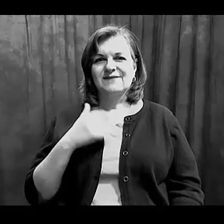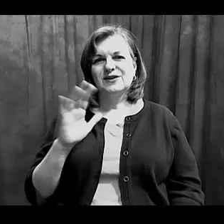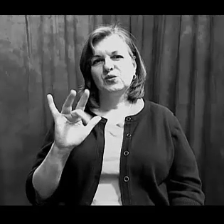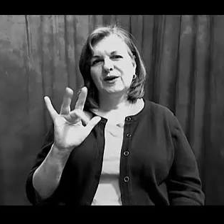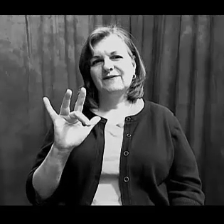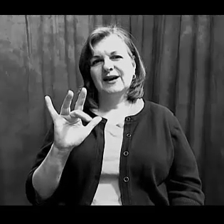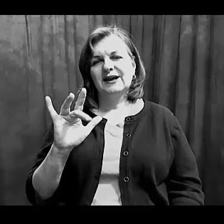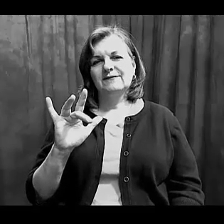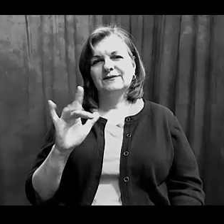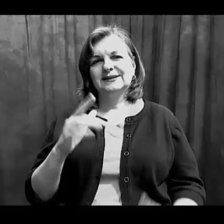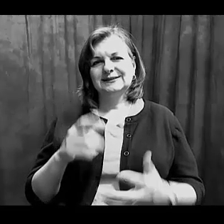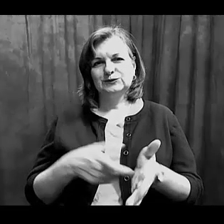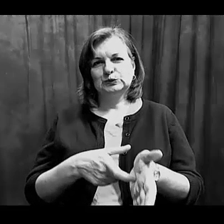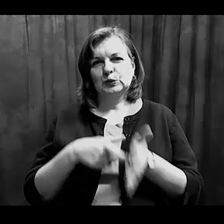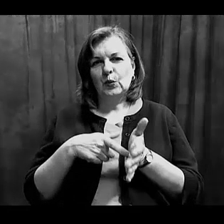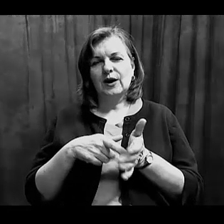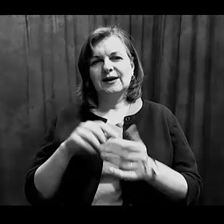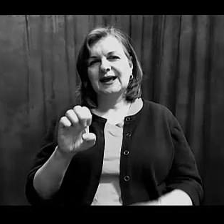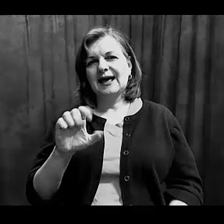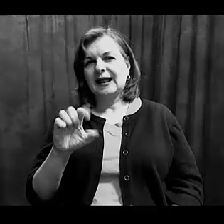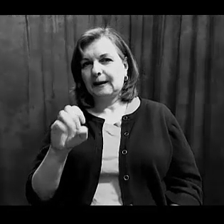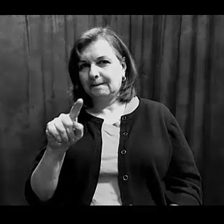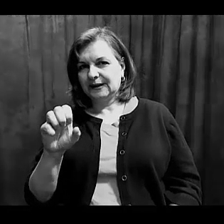you have 25 elements that are essential to you